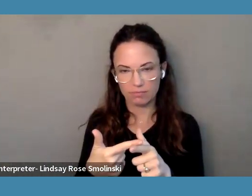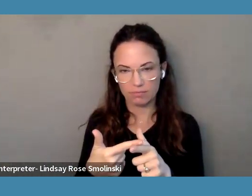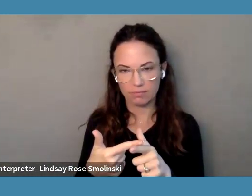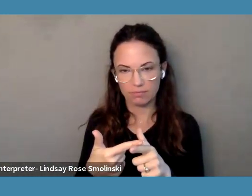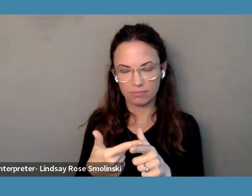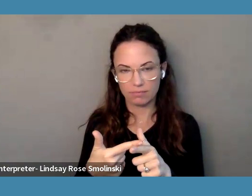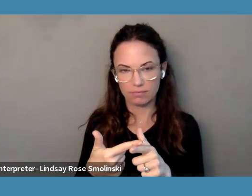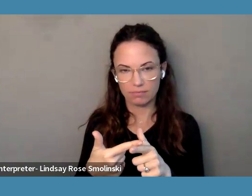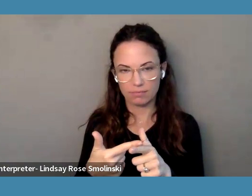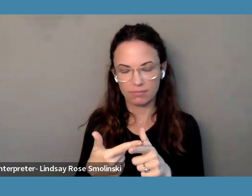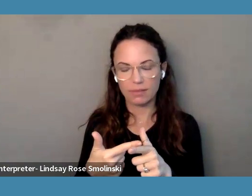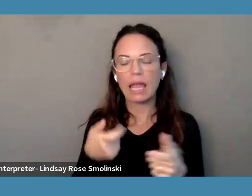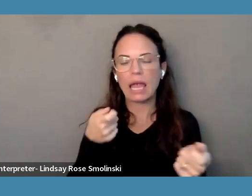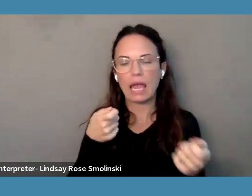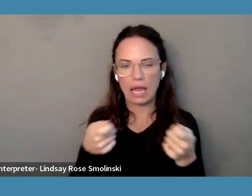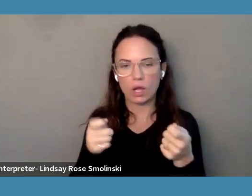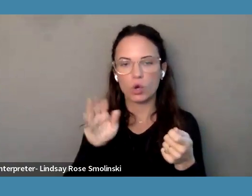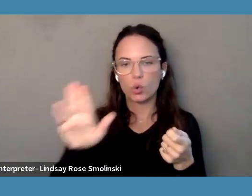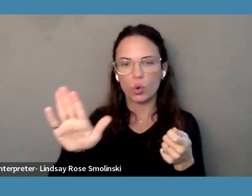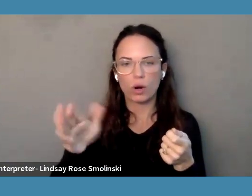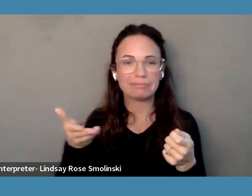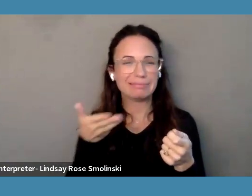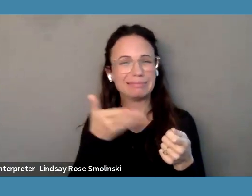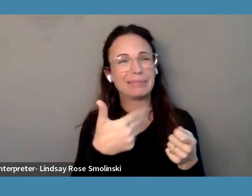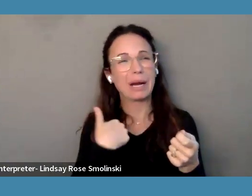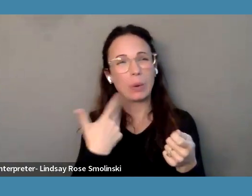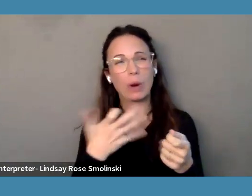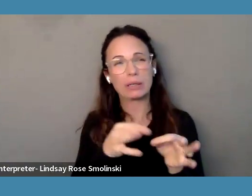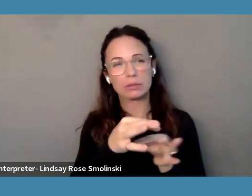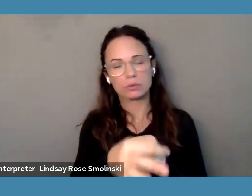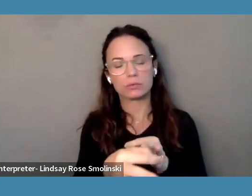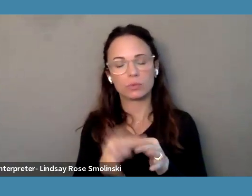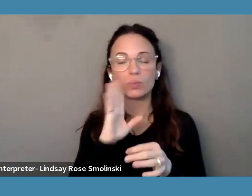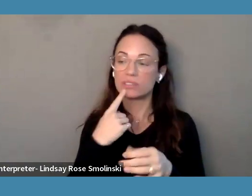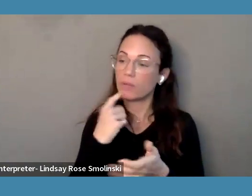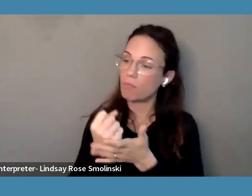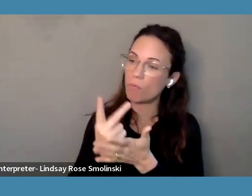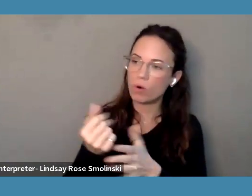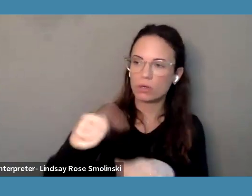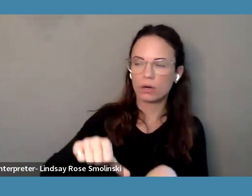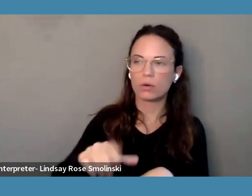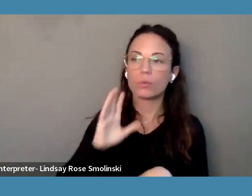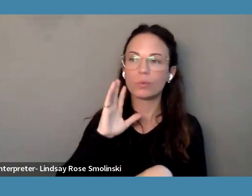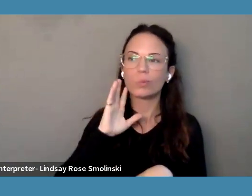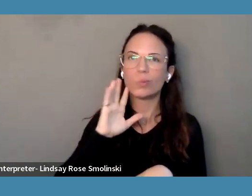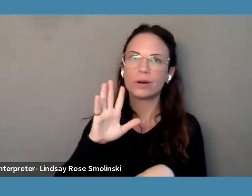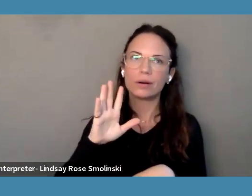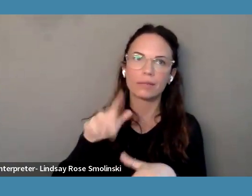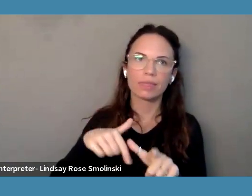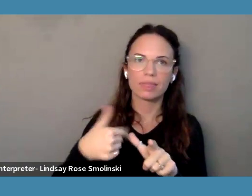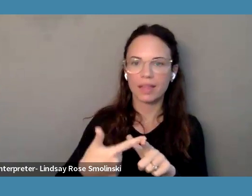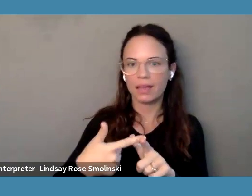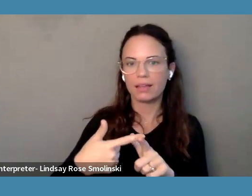deal with the motion to continue and either grant or deny it. They would talk probably about rescheduling.